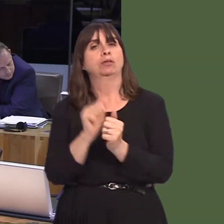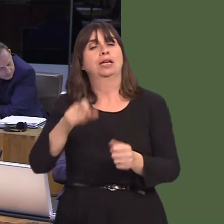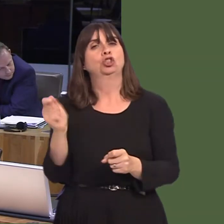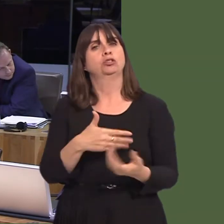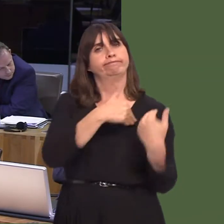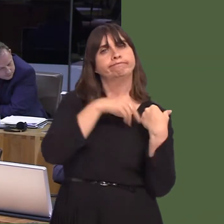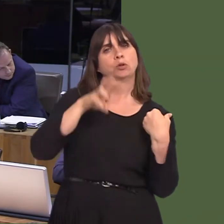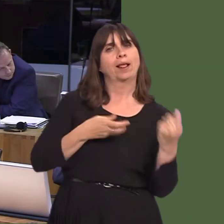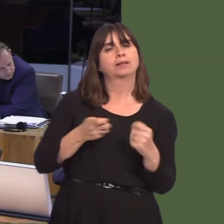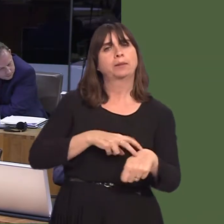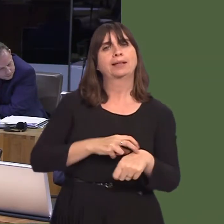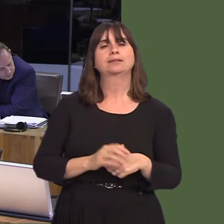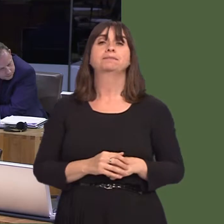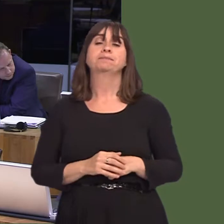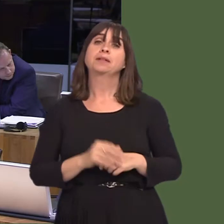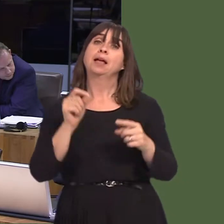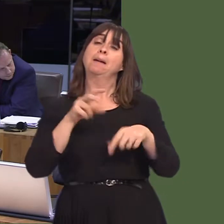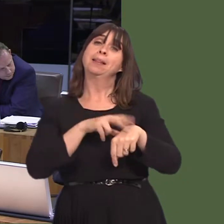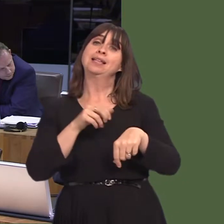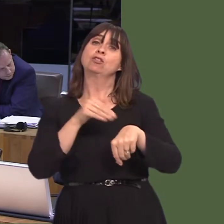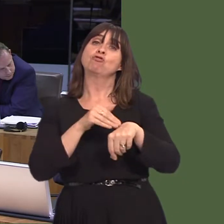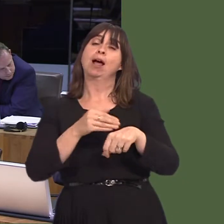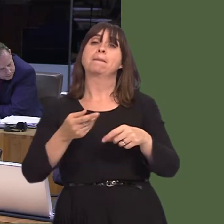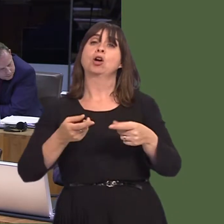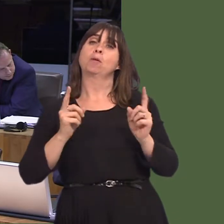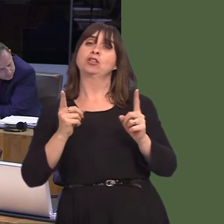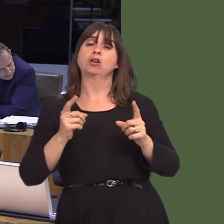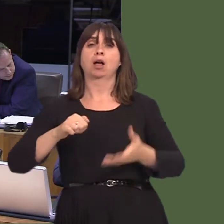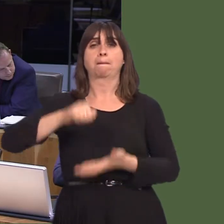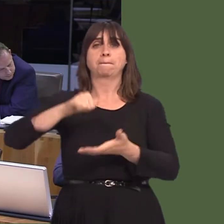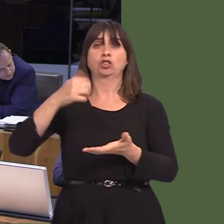Since their creation, the police and crime commissioners' budget has skyrocketed.